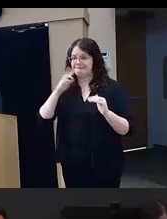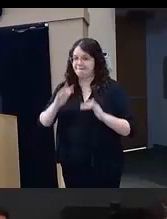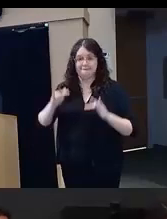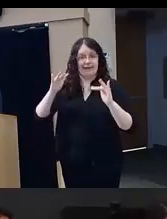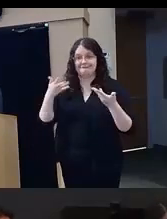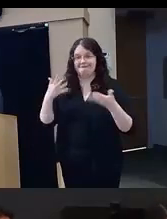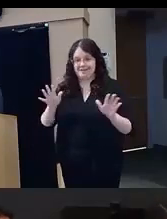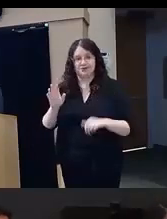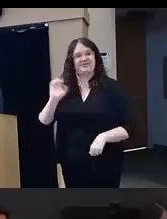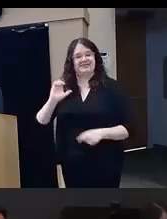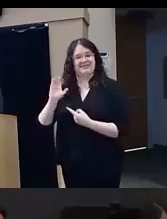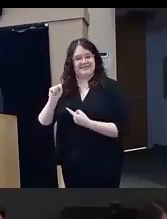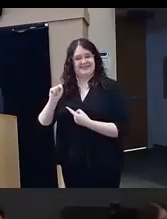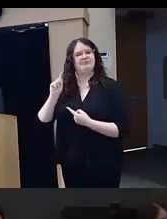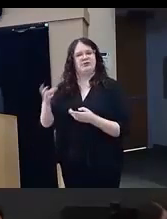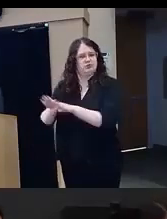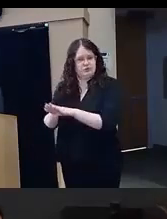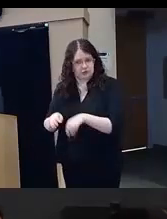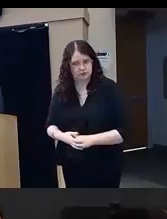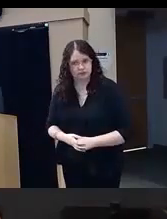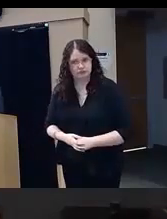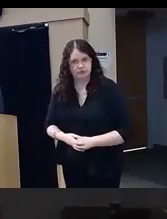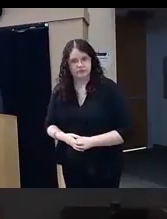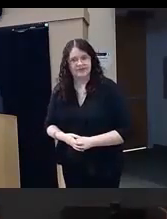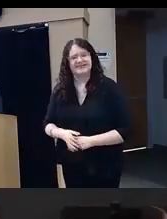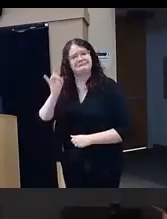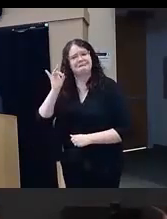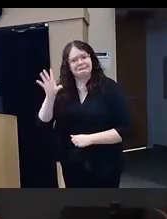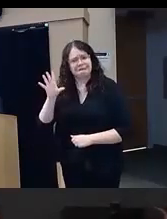down as well and there was an extensive water damage and I was walking around